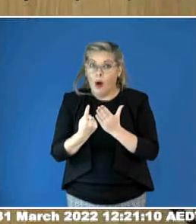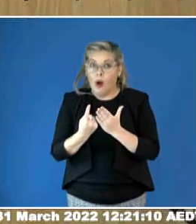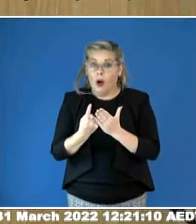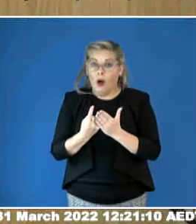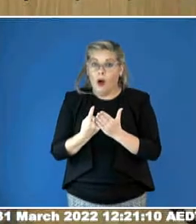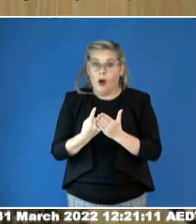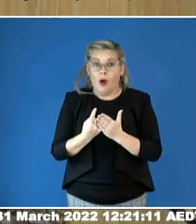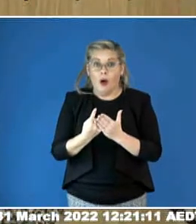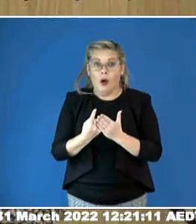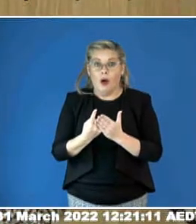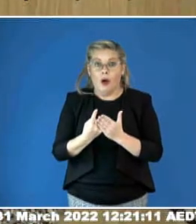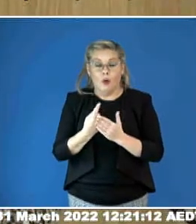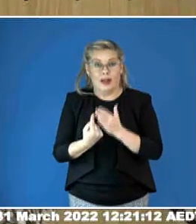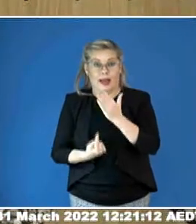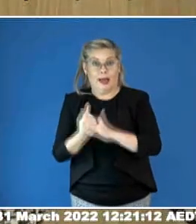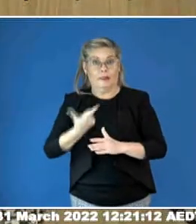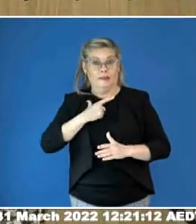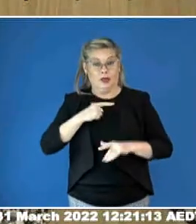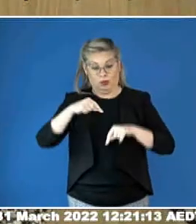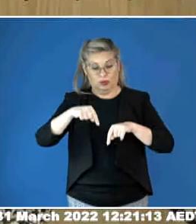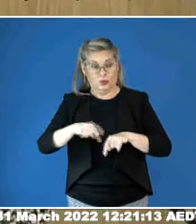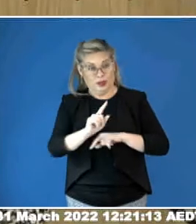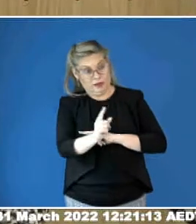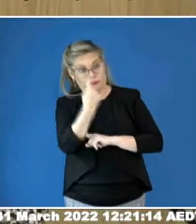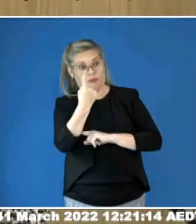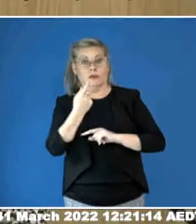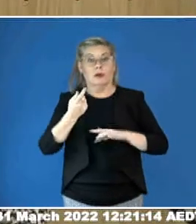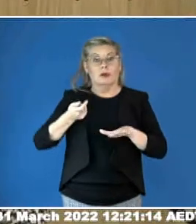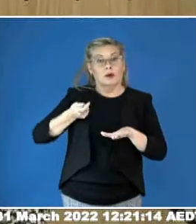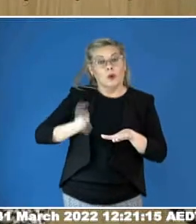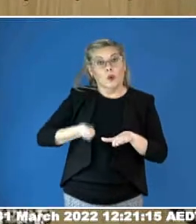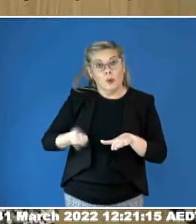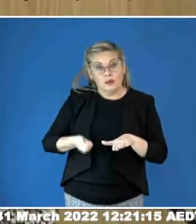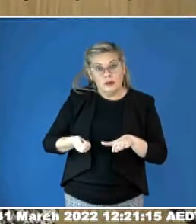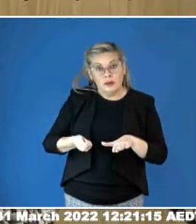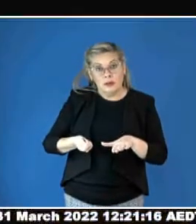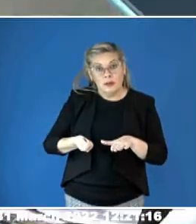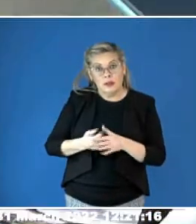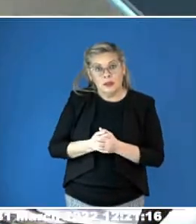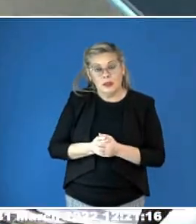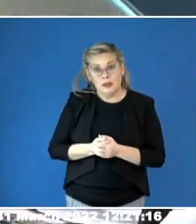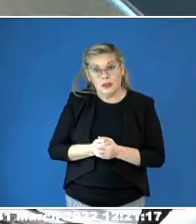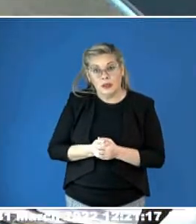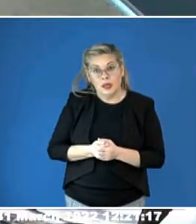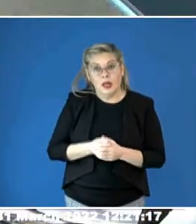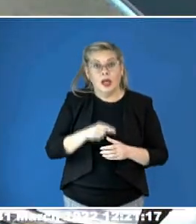you followed was prompted by the statements that were produced by Niky and Niky's Mum for